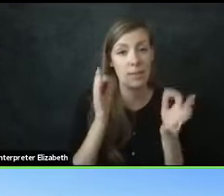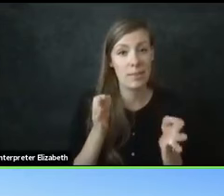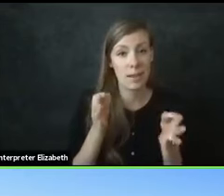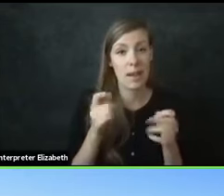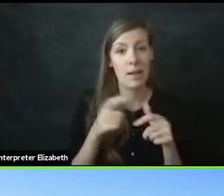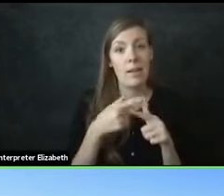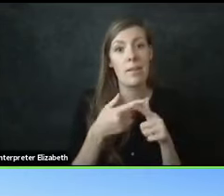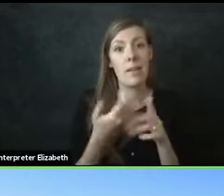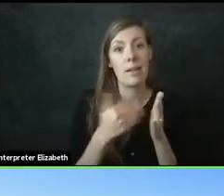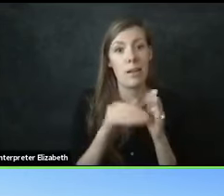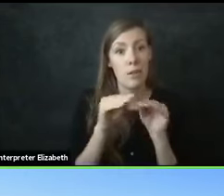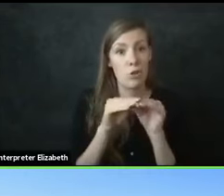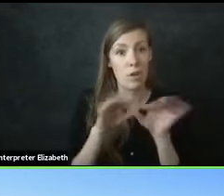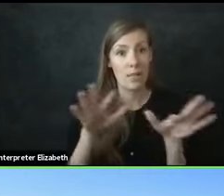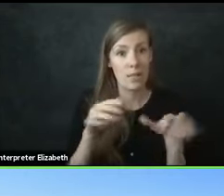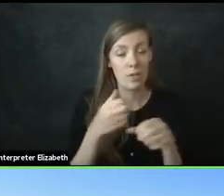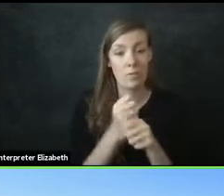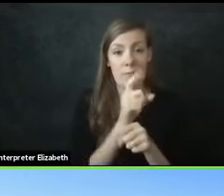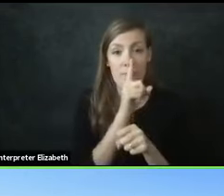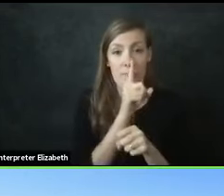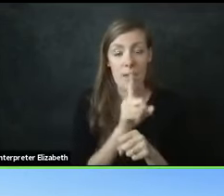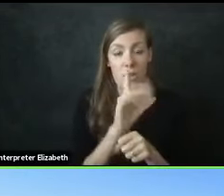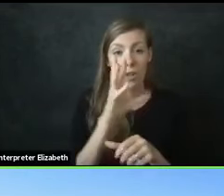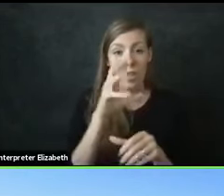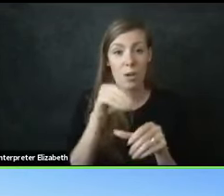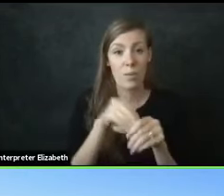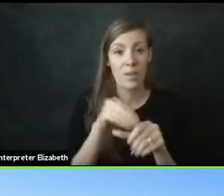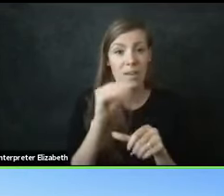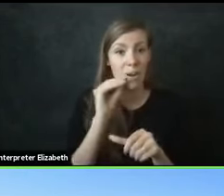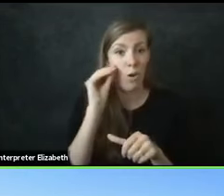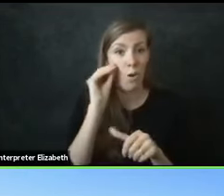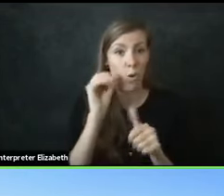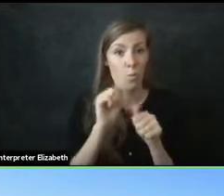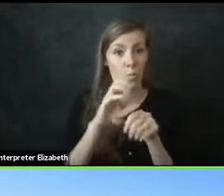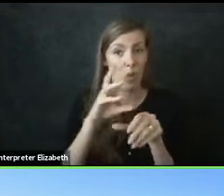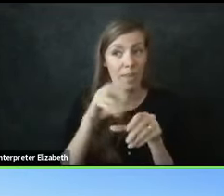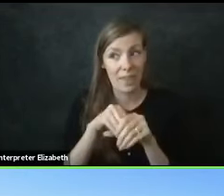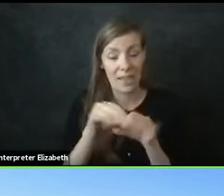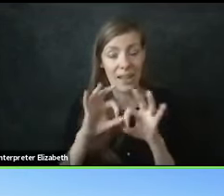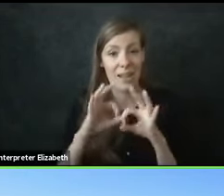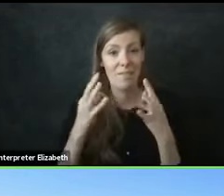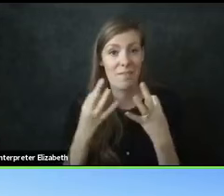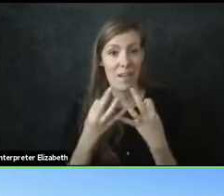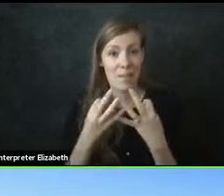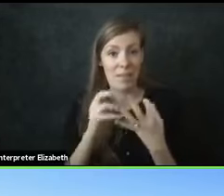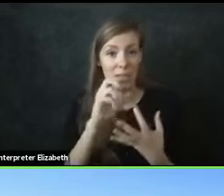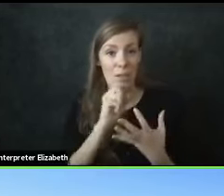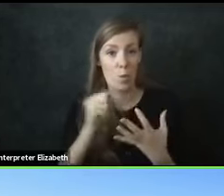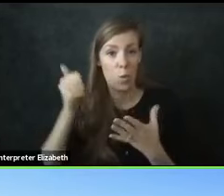So also making sure that within a household, within a family that the eldest members of the family are